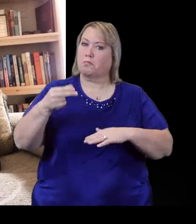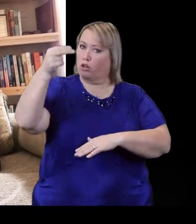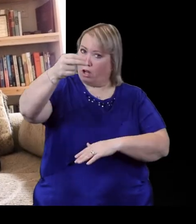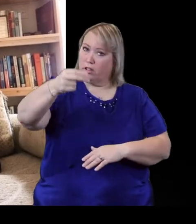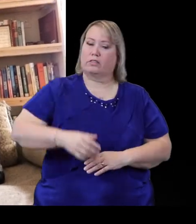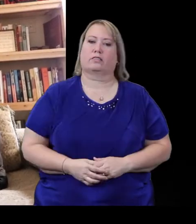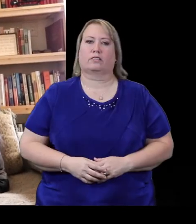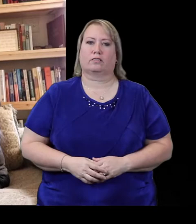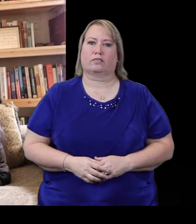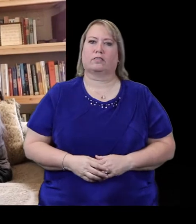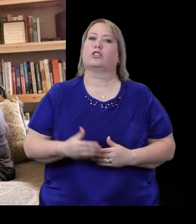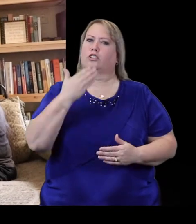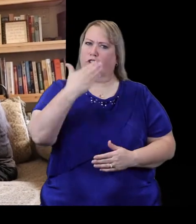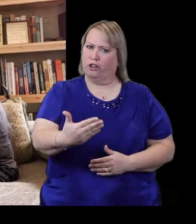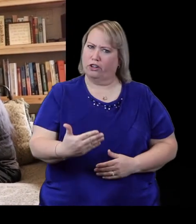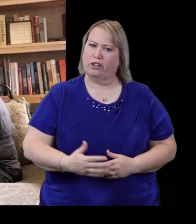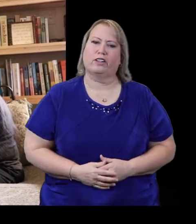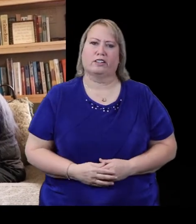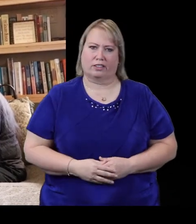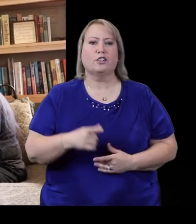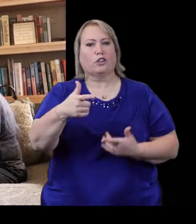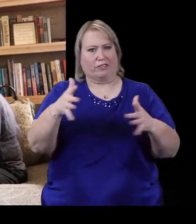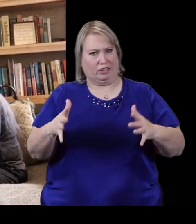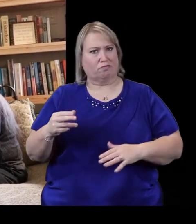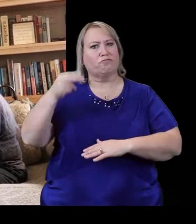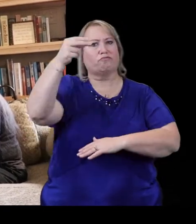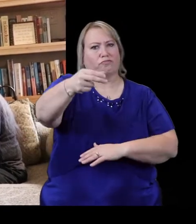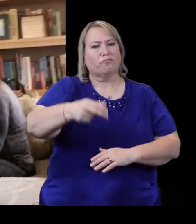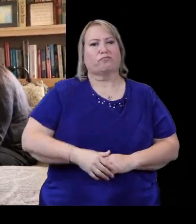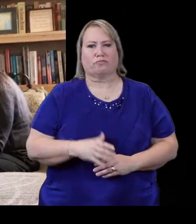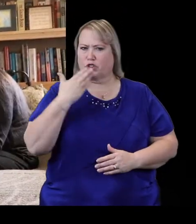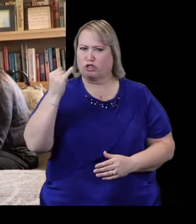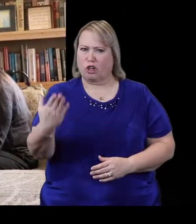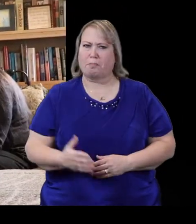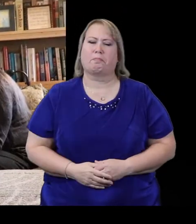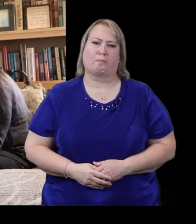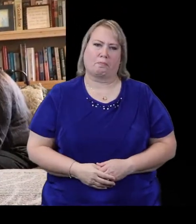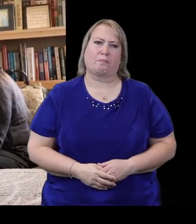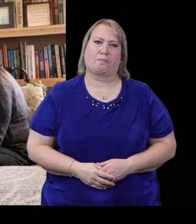Good. You put it on. Good job. Do you want more?